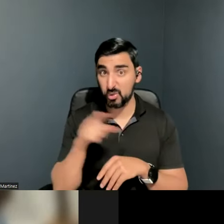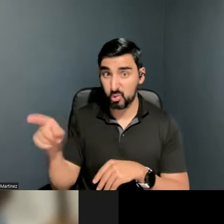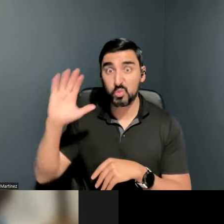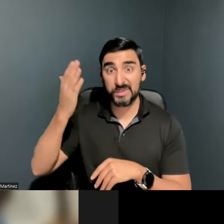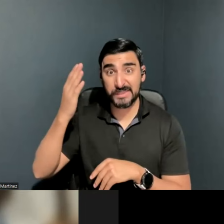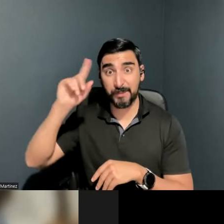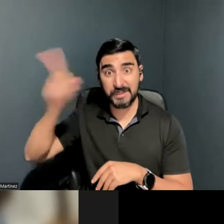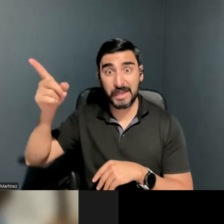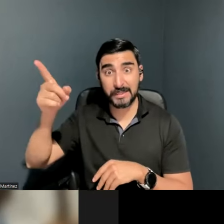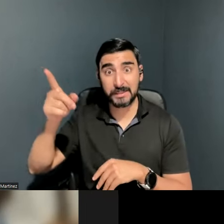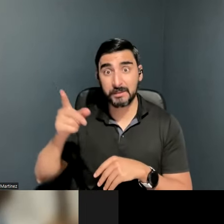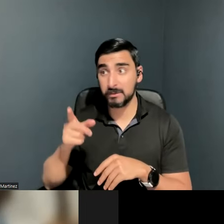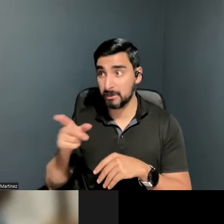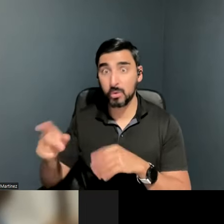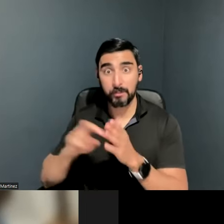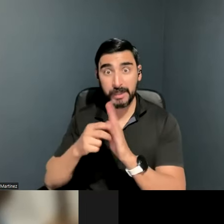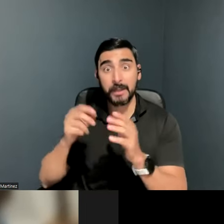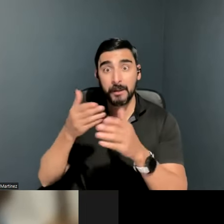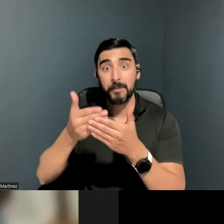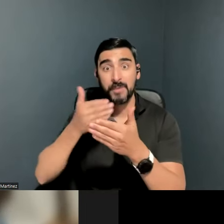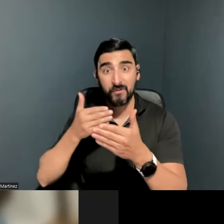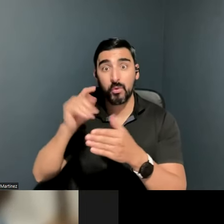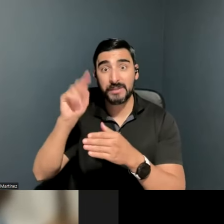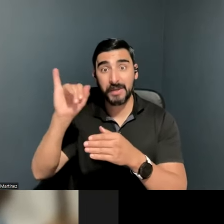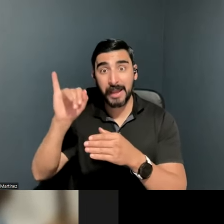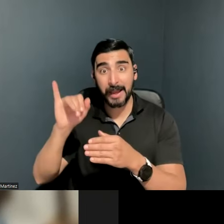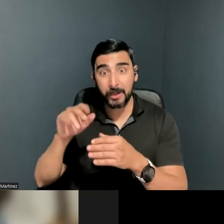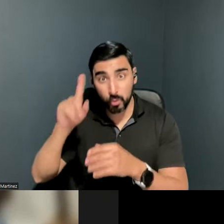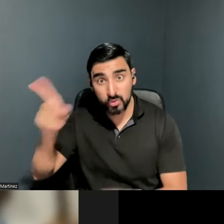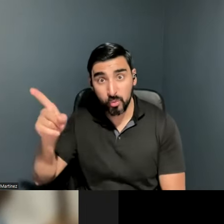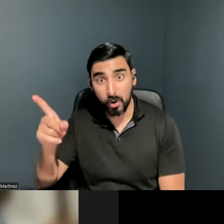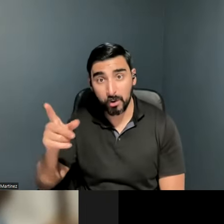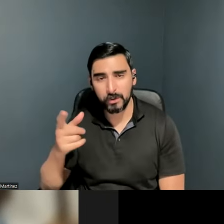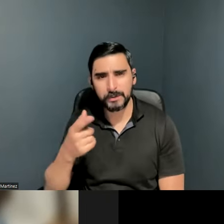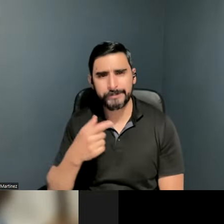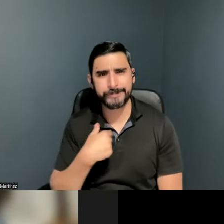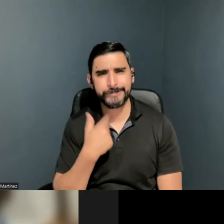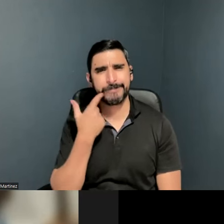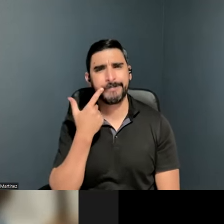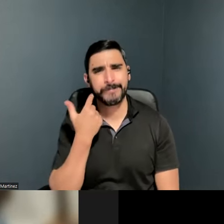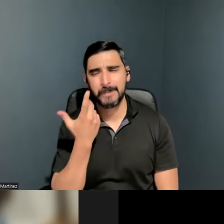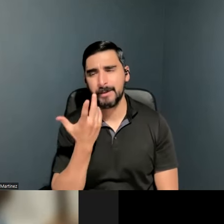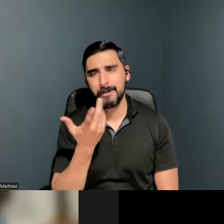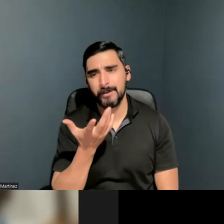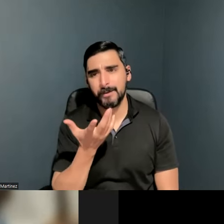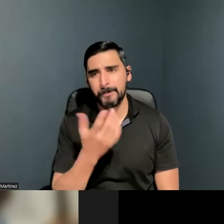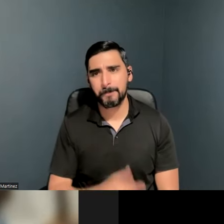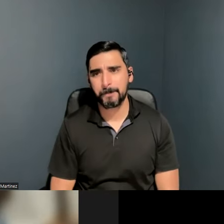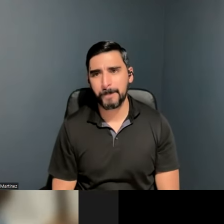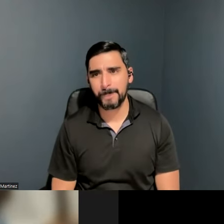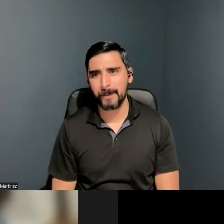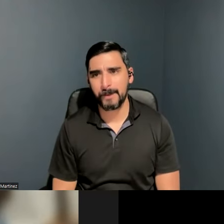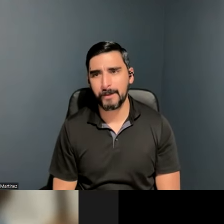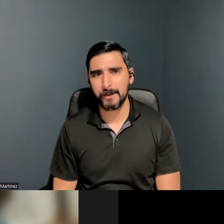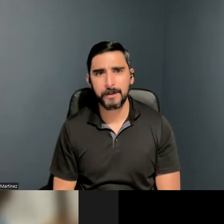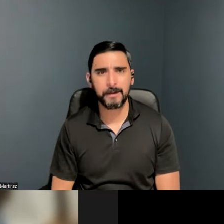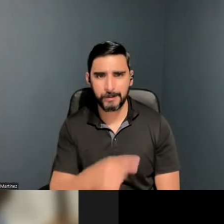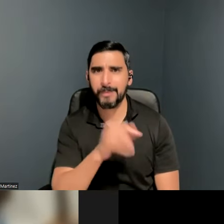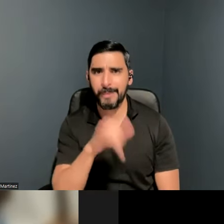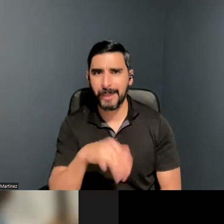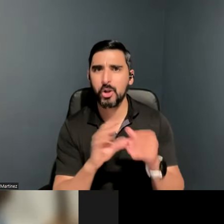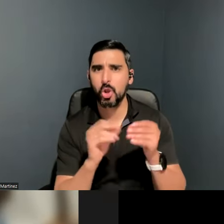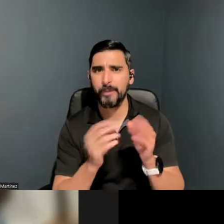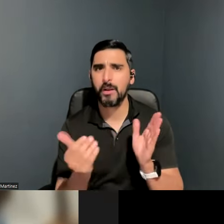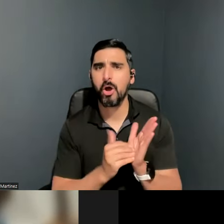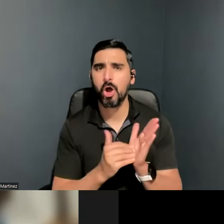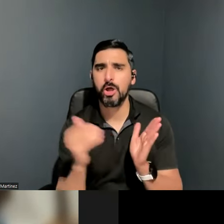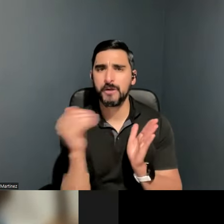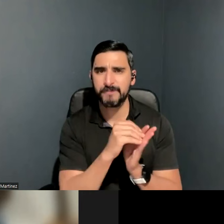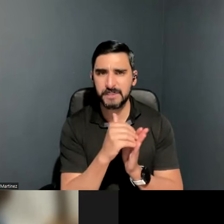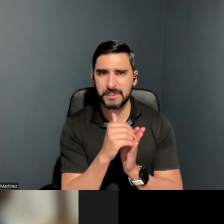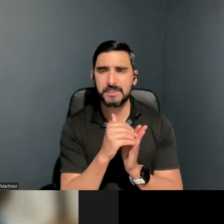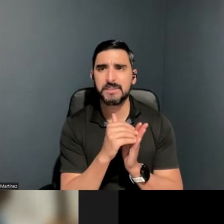have been really smart before the brain injury” . And I get that a lot. There is a lot